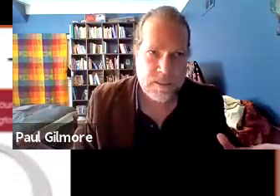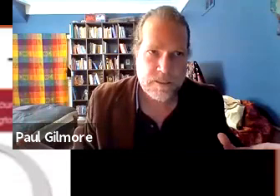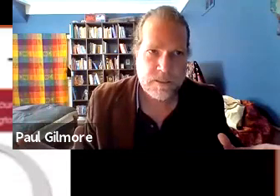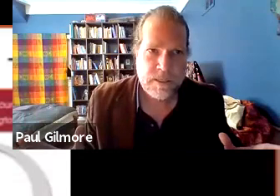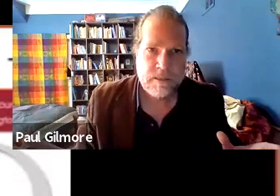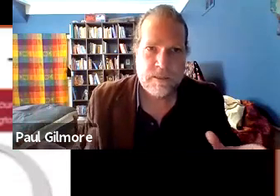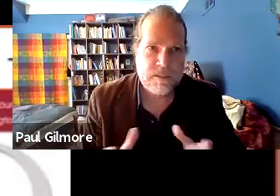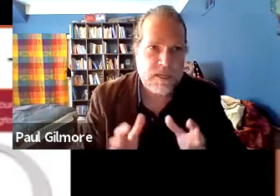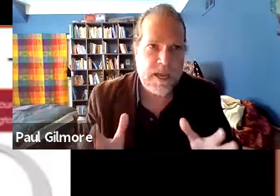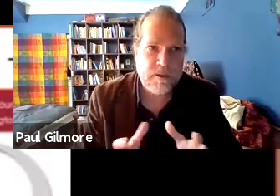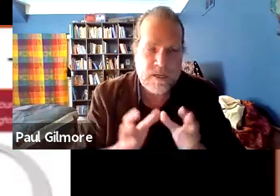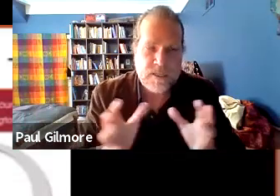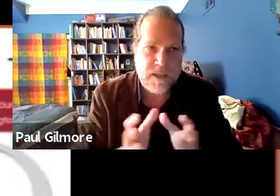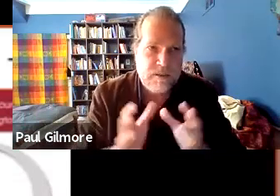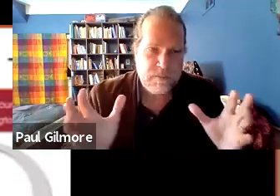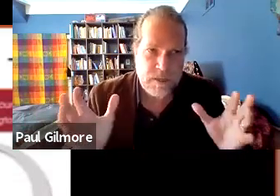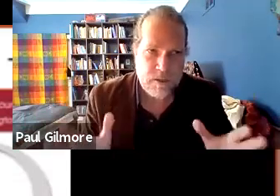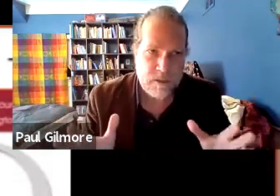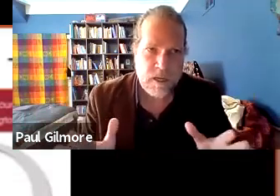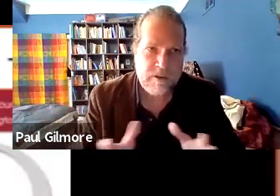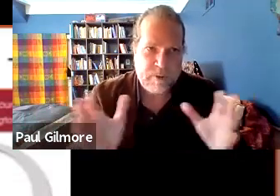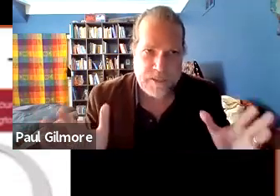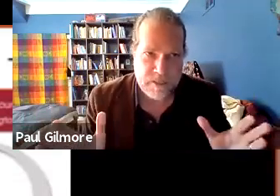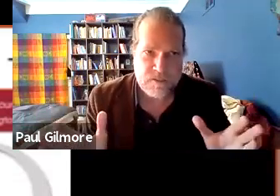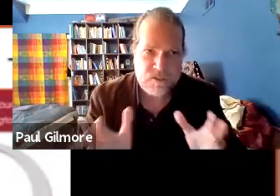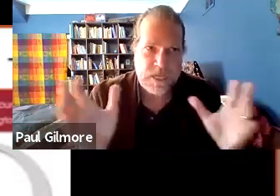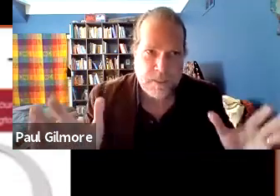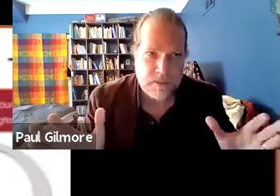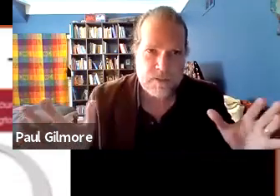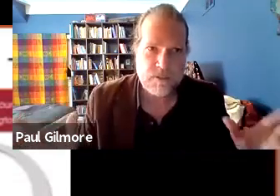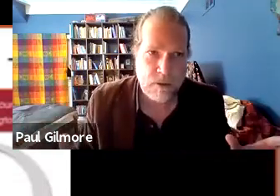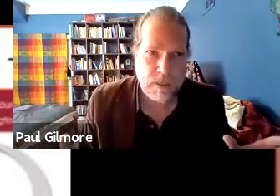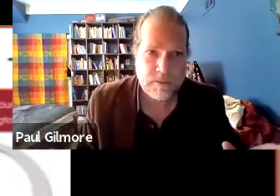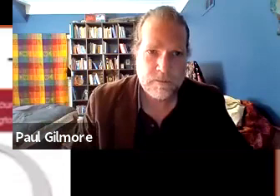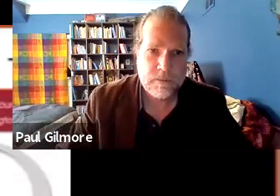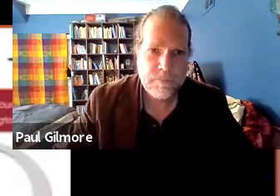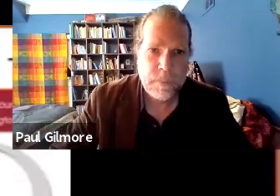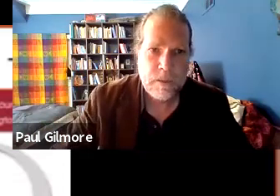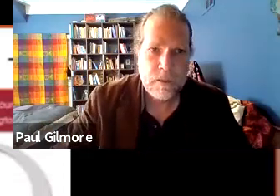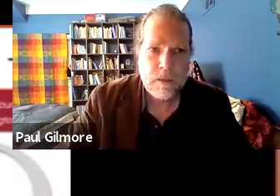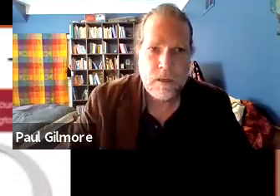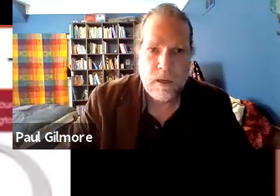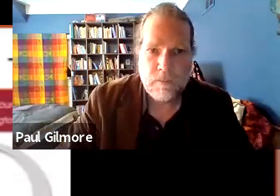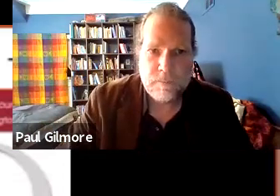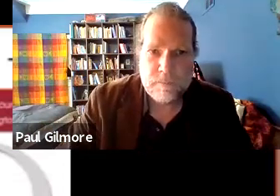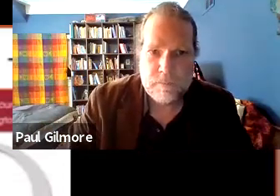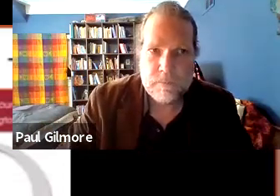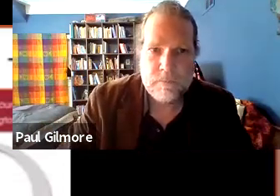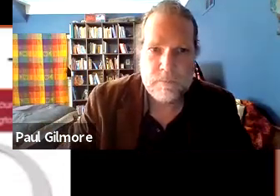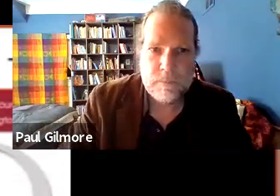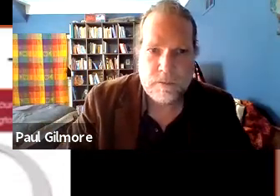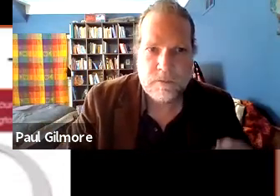years. This is a guy who has had the ear of presidents and senators and so on, you know,